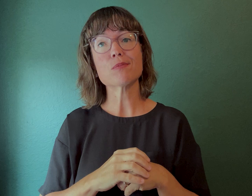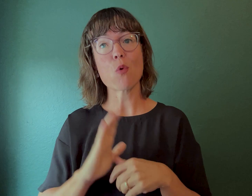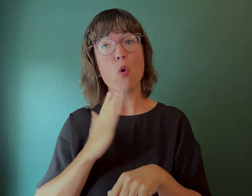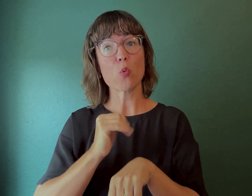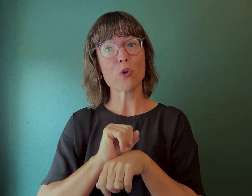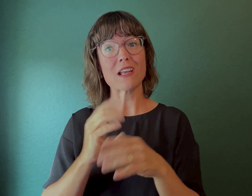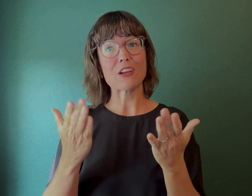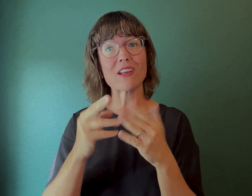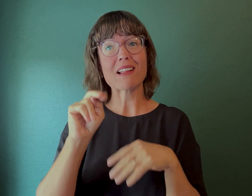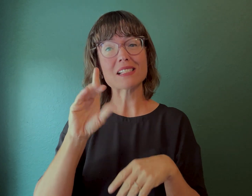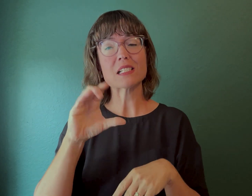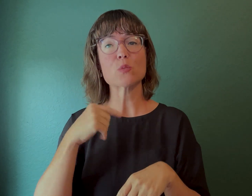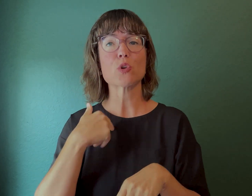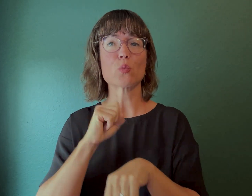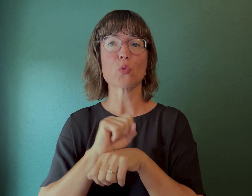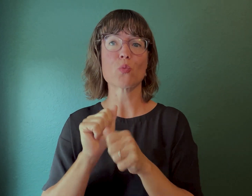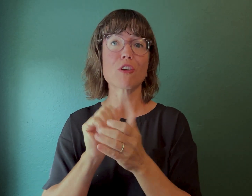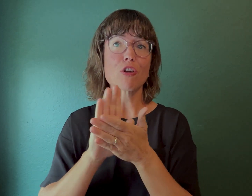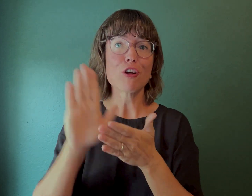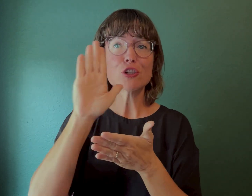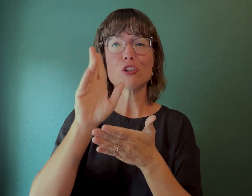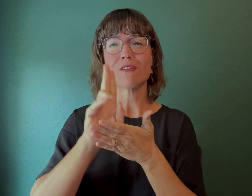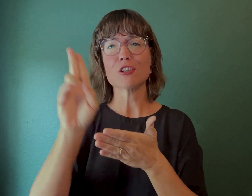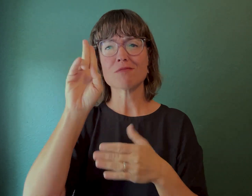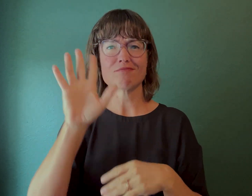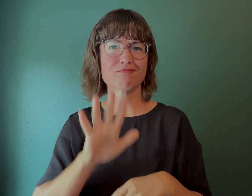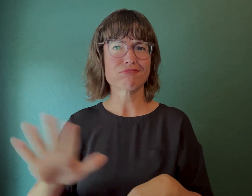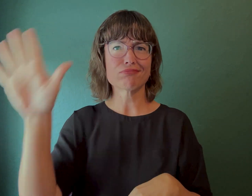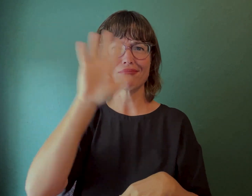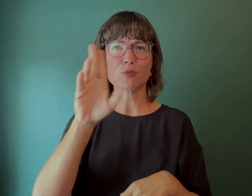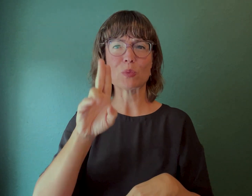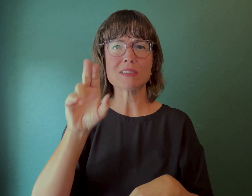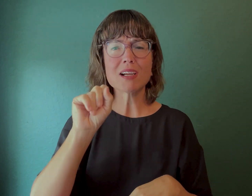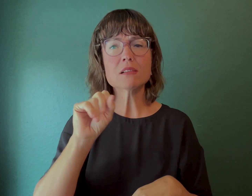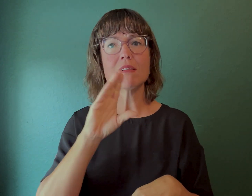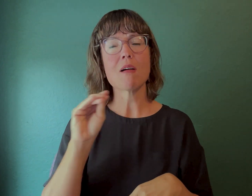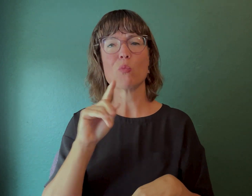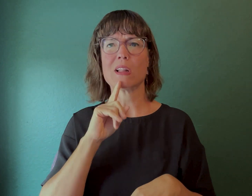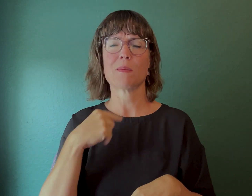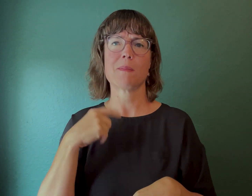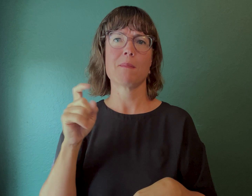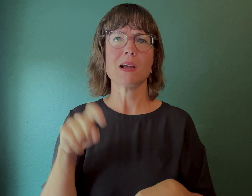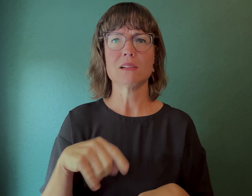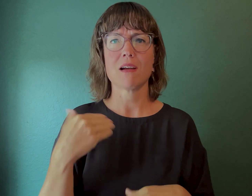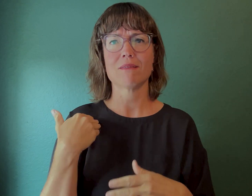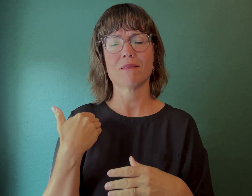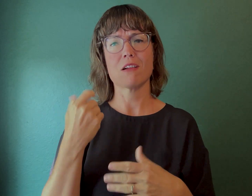In our efforts here at NDC, we work with colleges and universities throughout the U.S.,